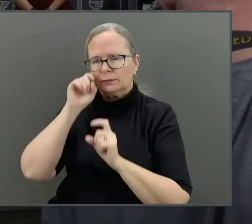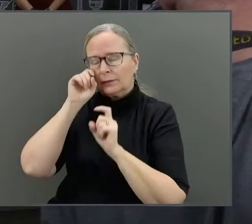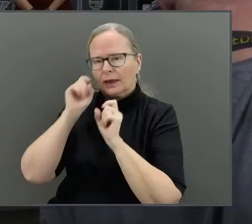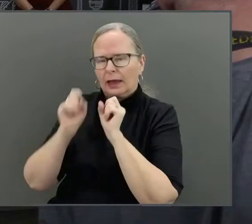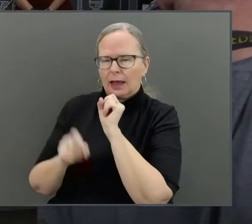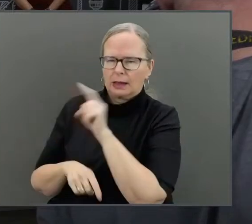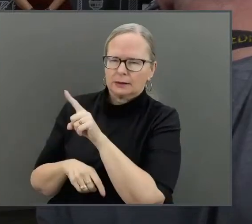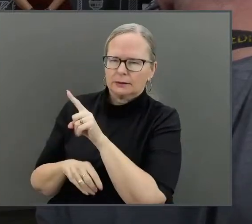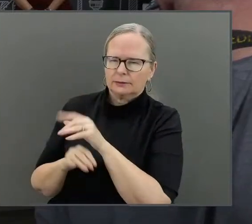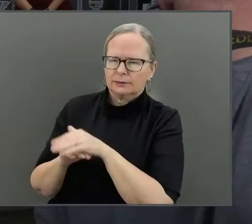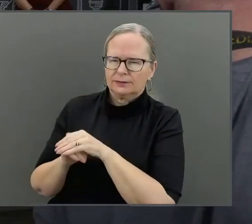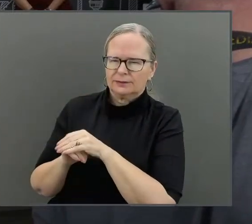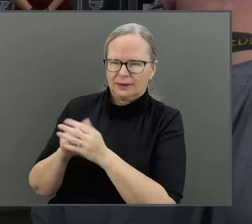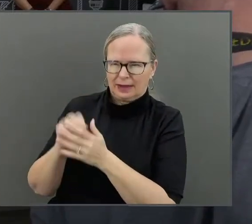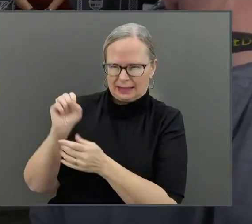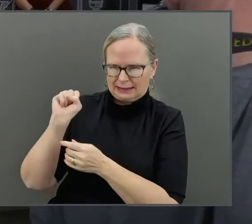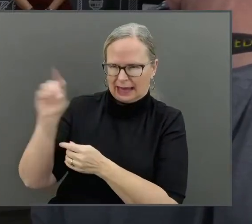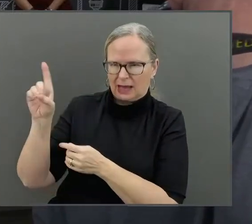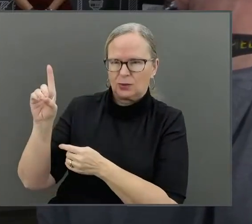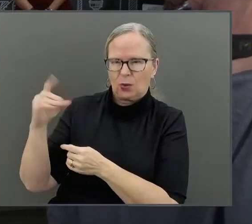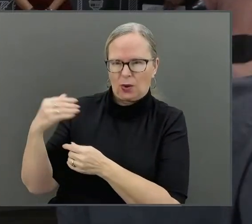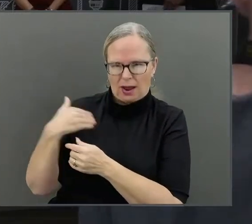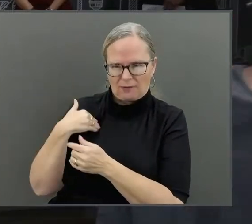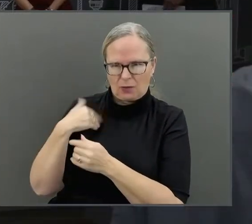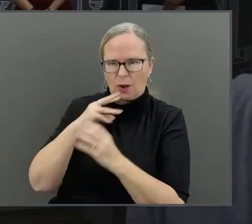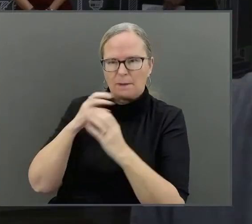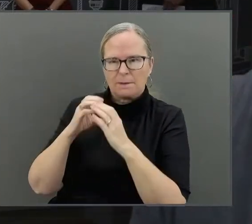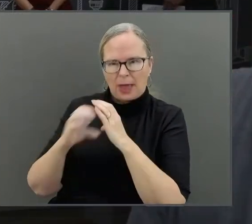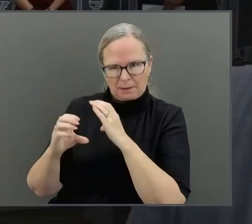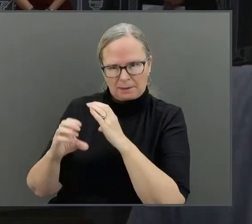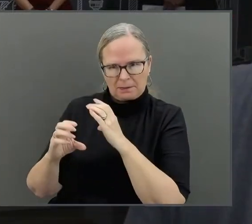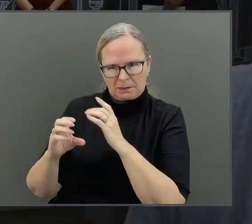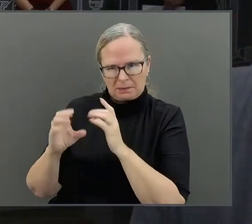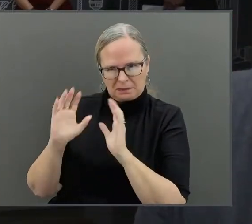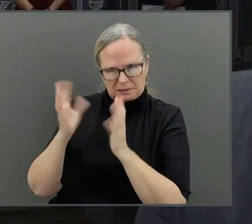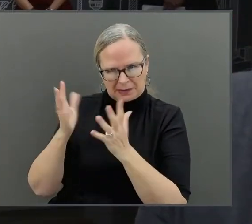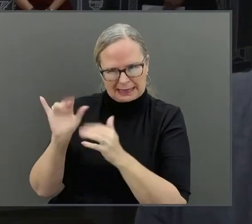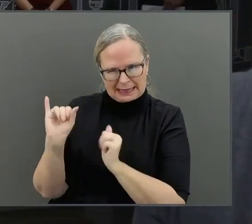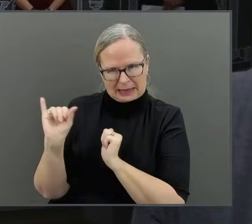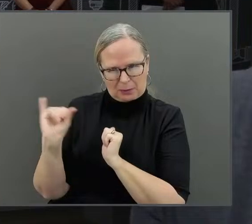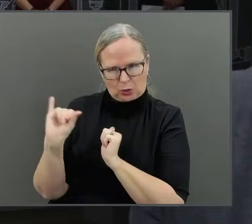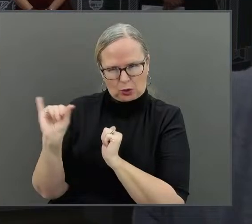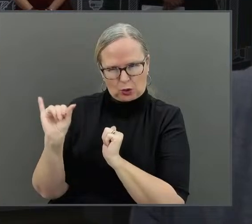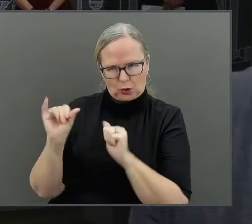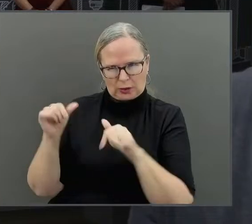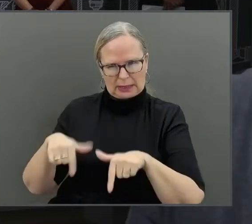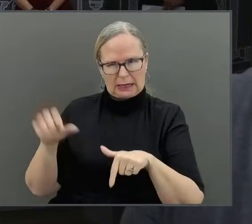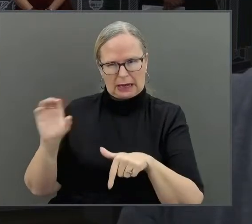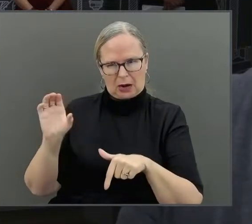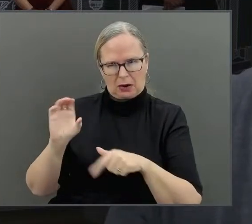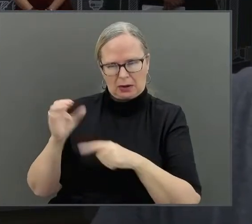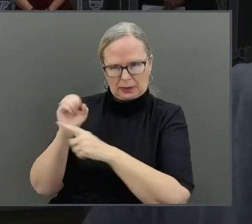and they started rehabbing um these pipelines years ago recognizing the problems with the